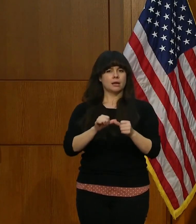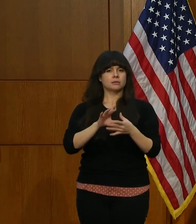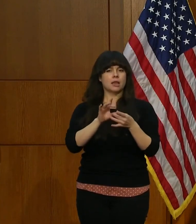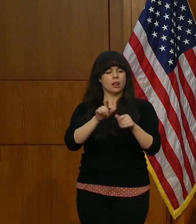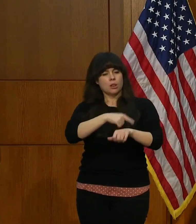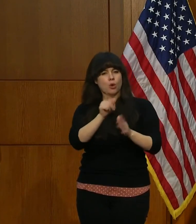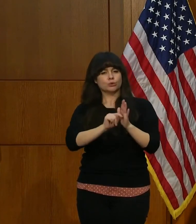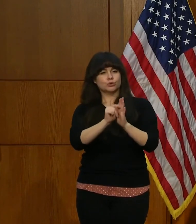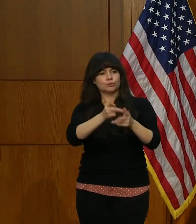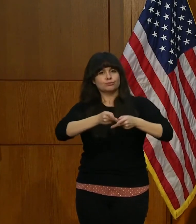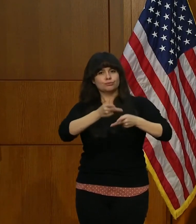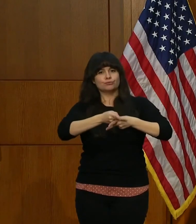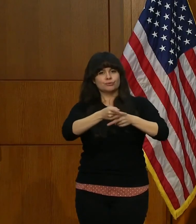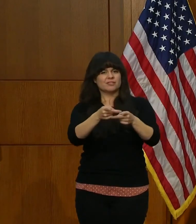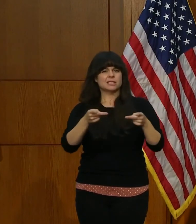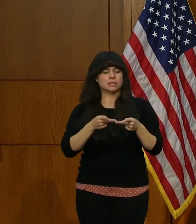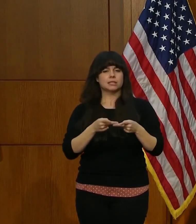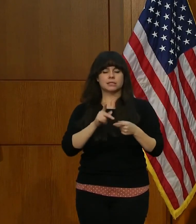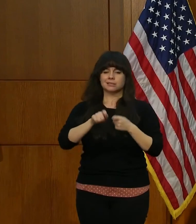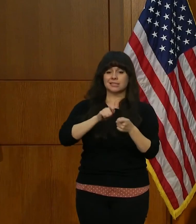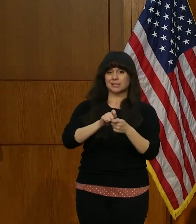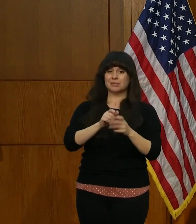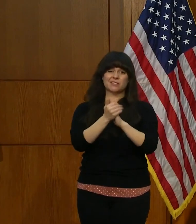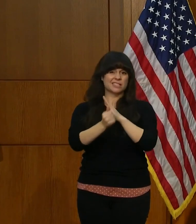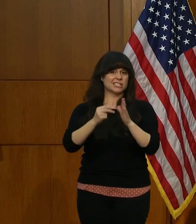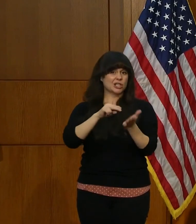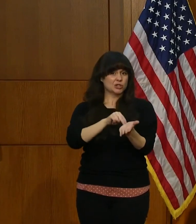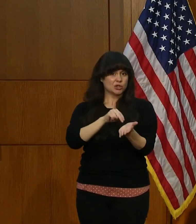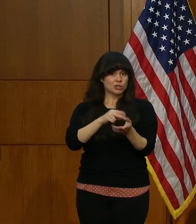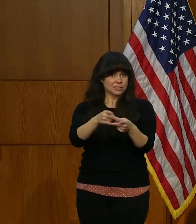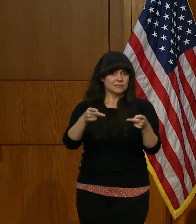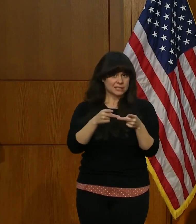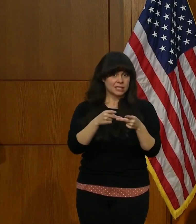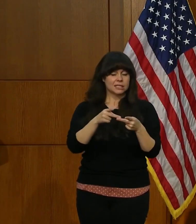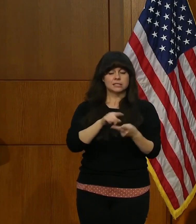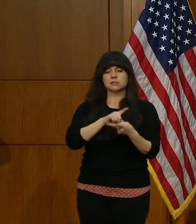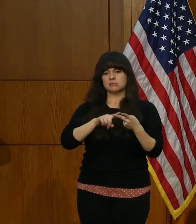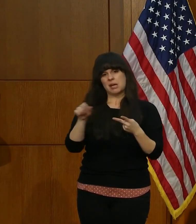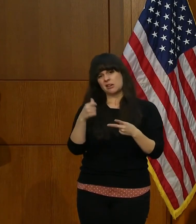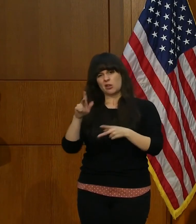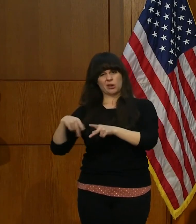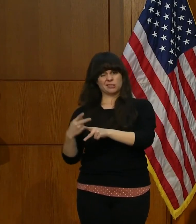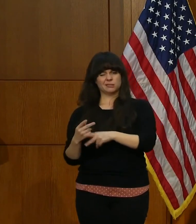YOU AN UPDATE OF WHERE WE ARE A ZOO COMPANY WHEN IT COMES TO THE LONG TERM CARE FACILITIES? AH ABSOLUTELY. A SKILLED